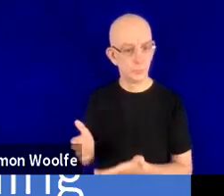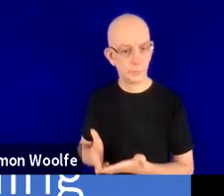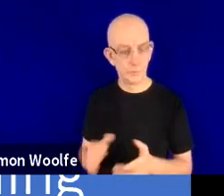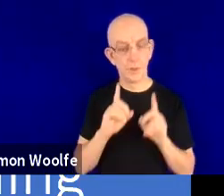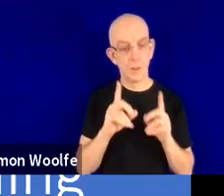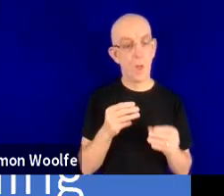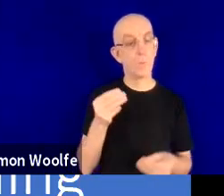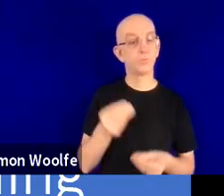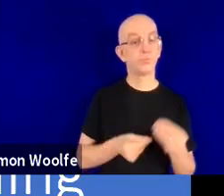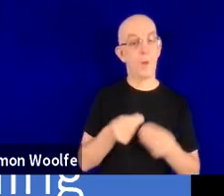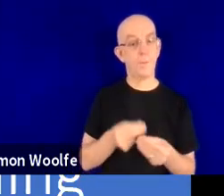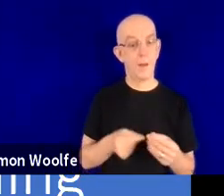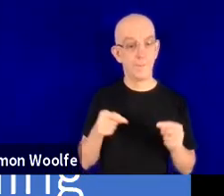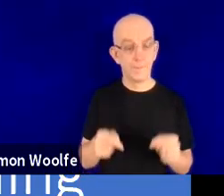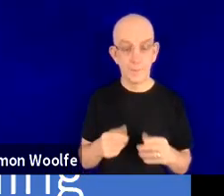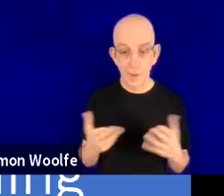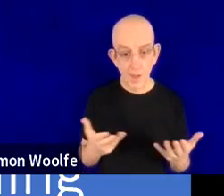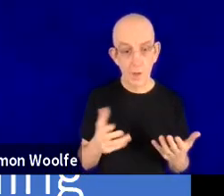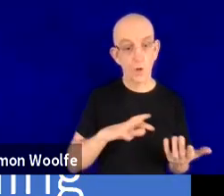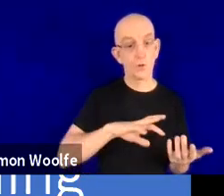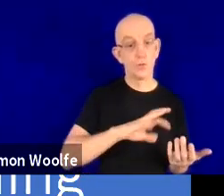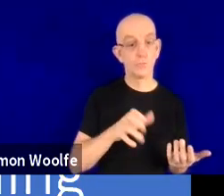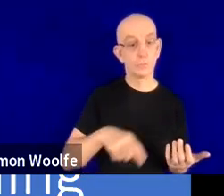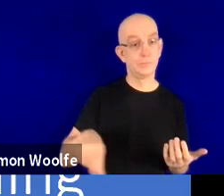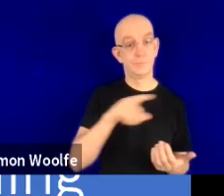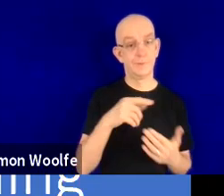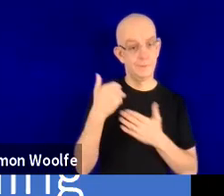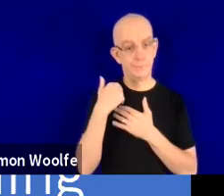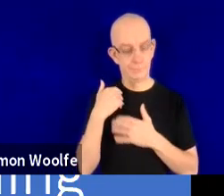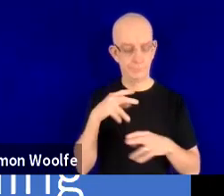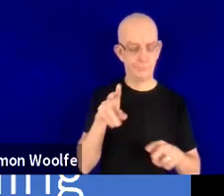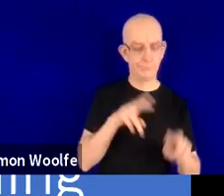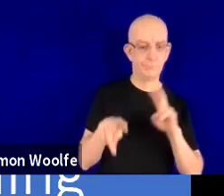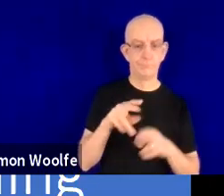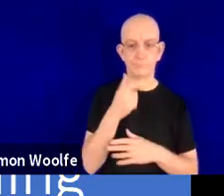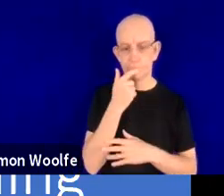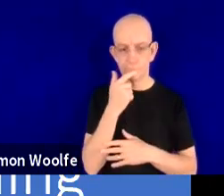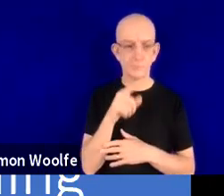And if it's more complicated, then you need more specialized stuff which you don't have everywhere in the country